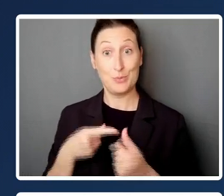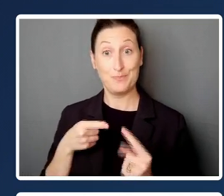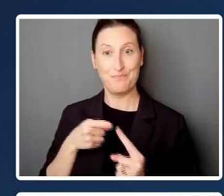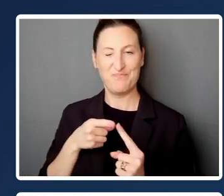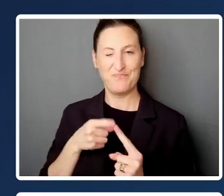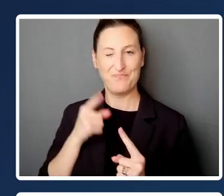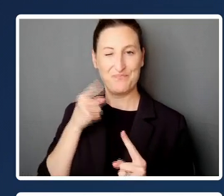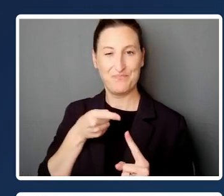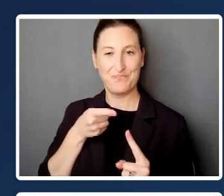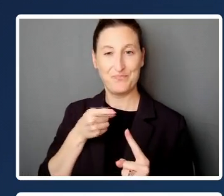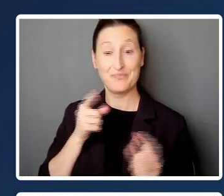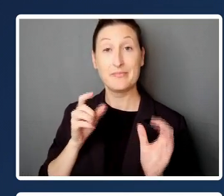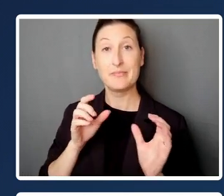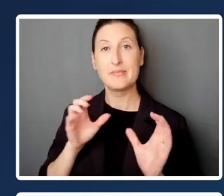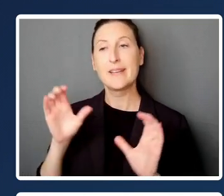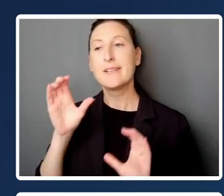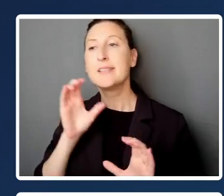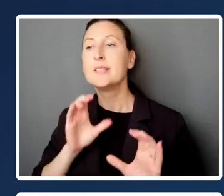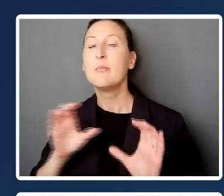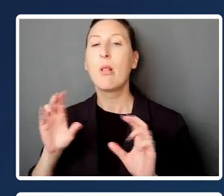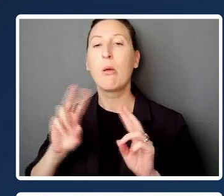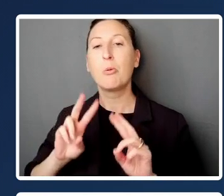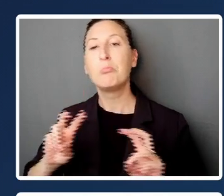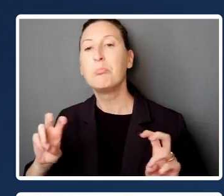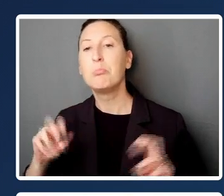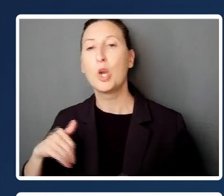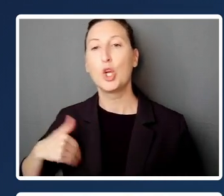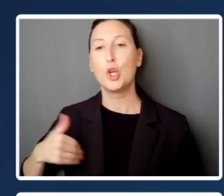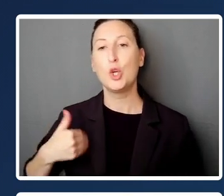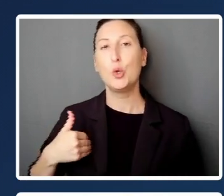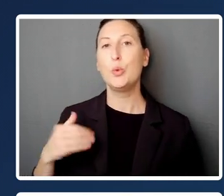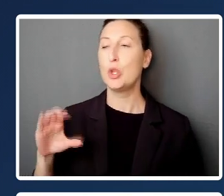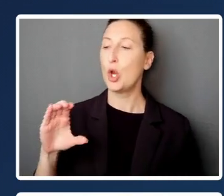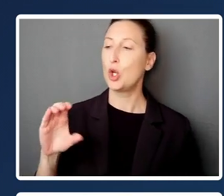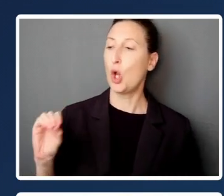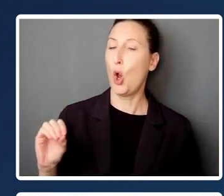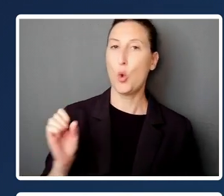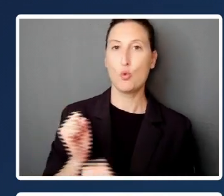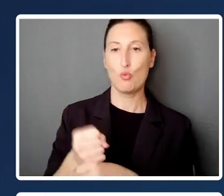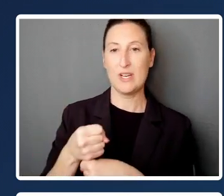youth co-creation of pilot programs. So, both Maureen and I's programs were pilots.